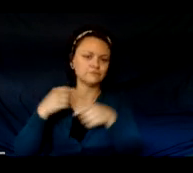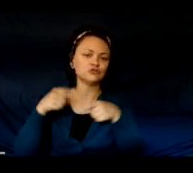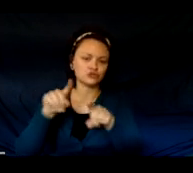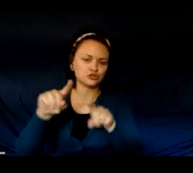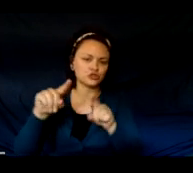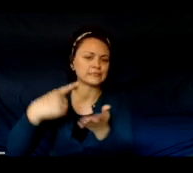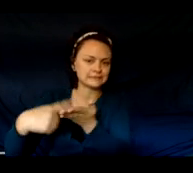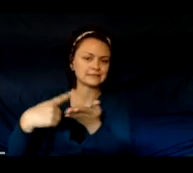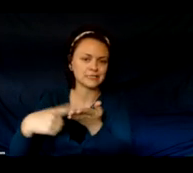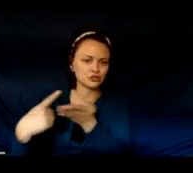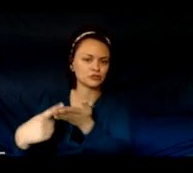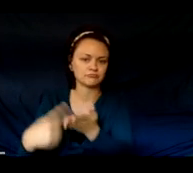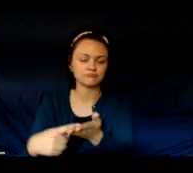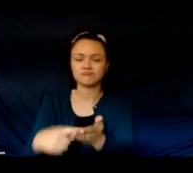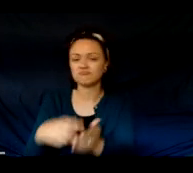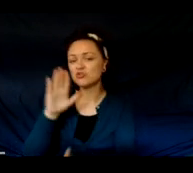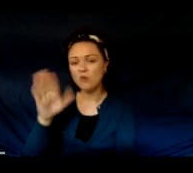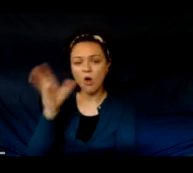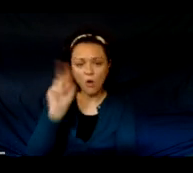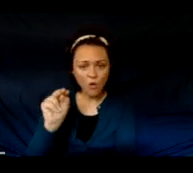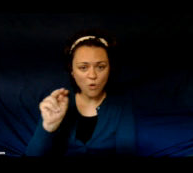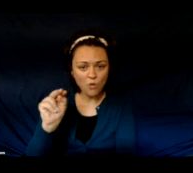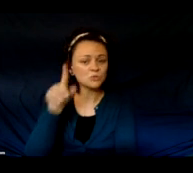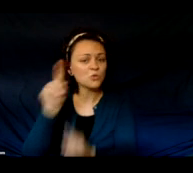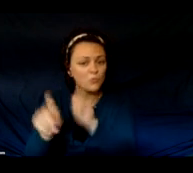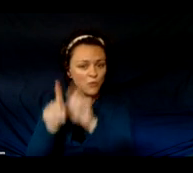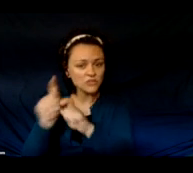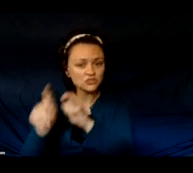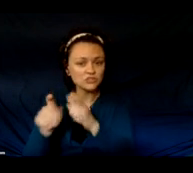your own questions through the chat and Q and A.